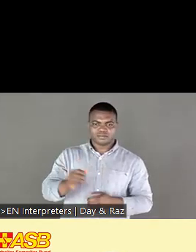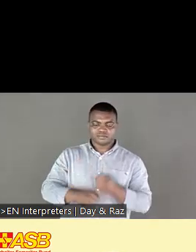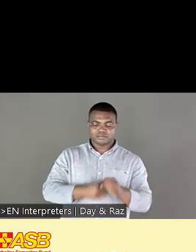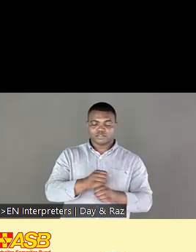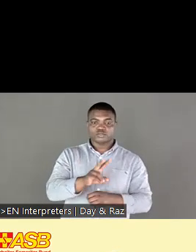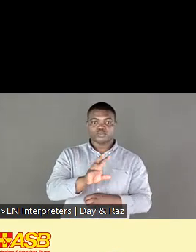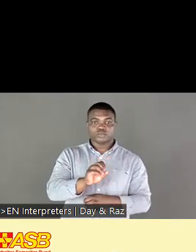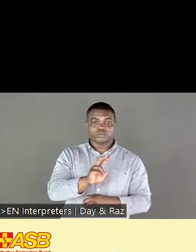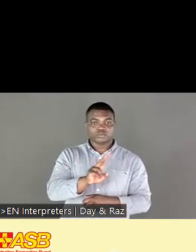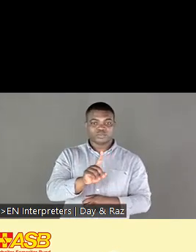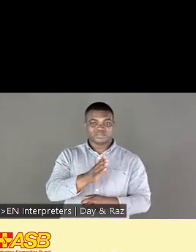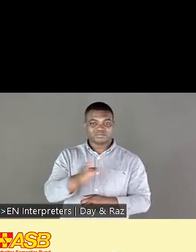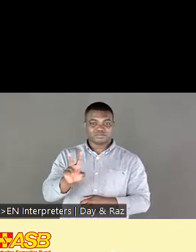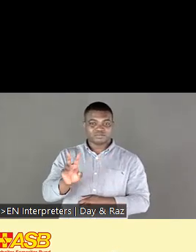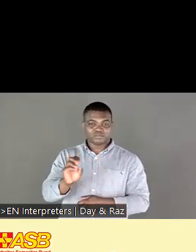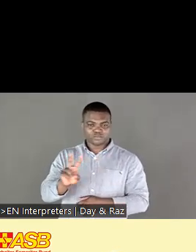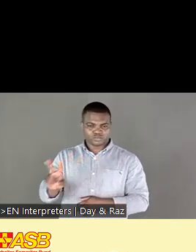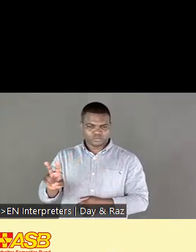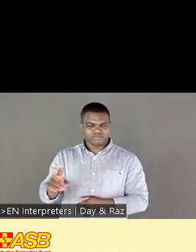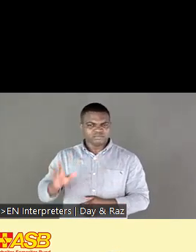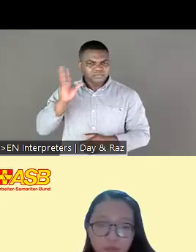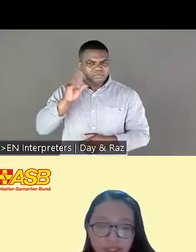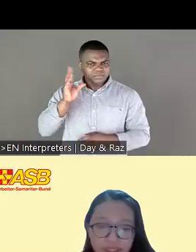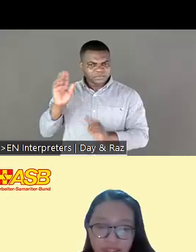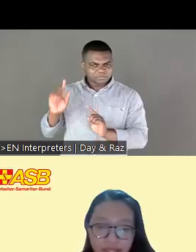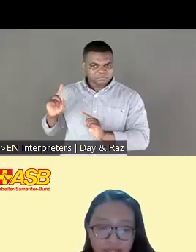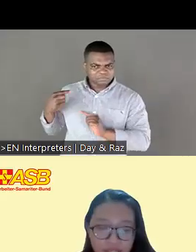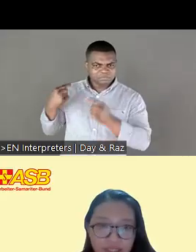to strengthen the collaboration between local op eds and humanitarian actors,